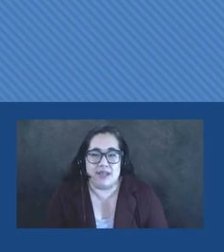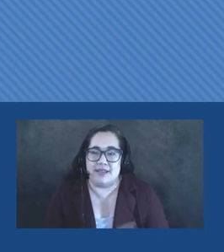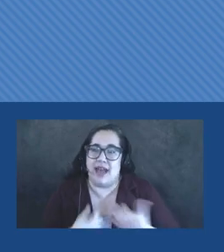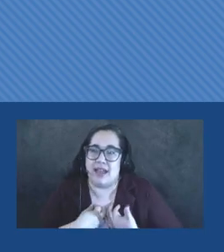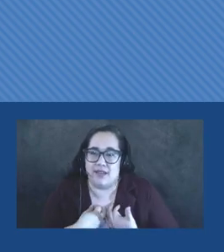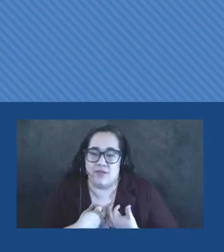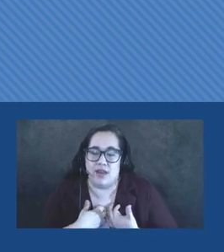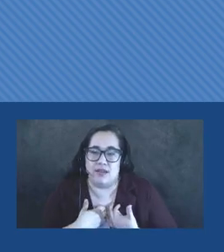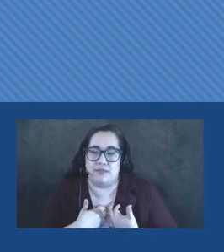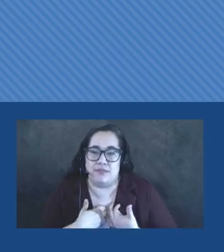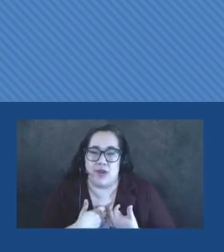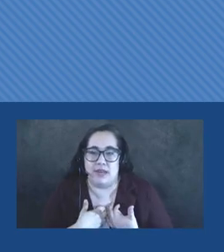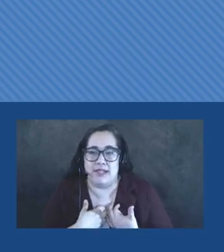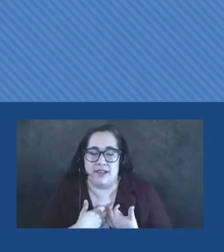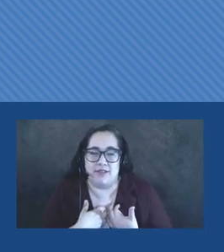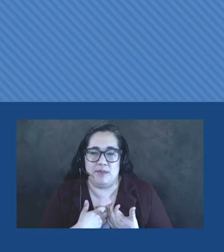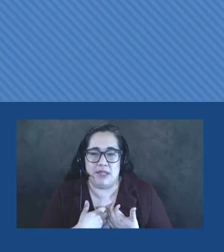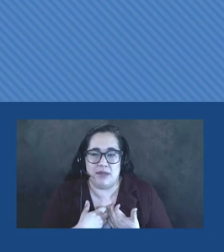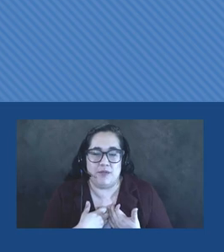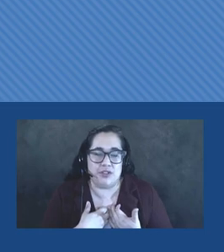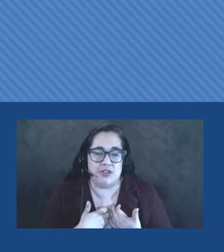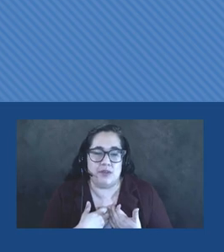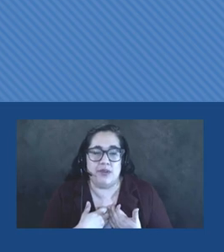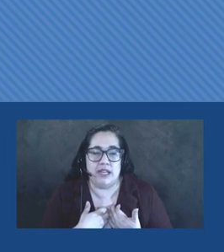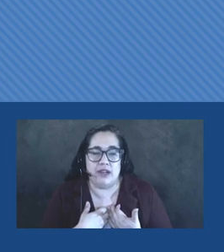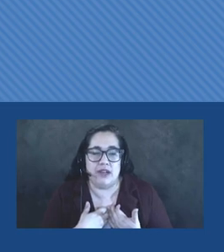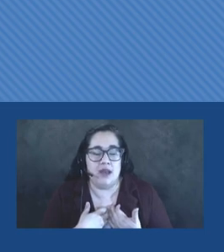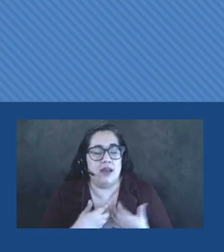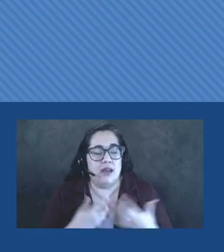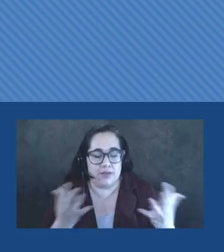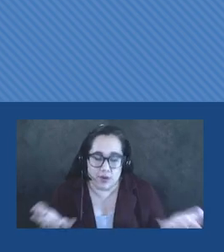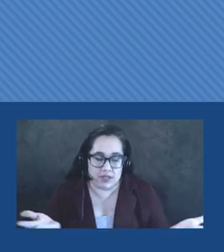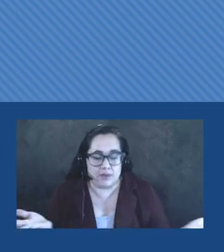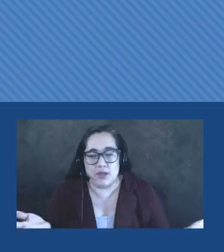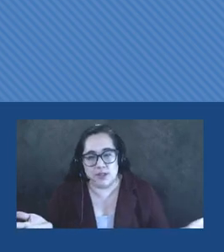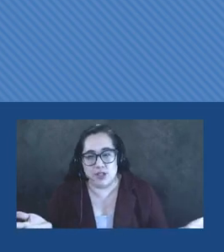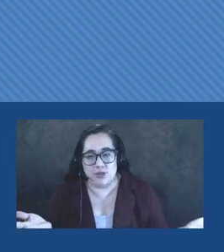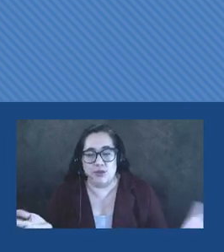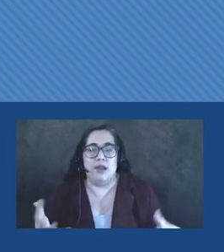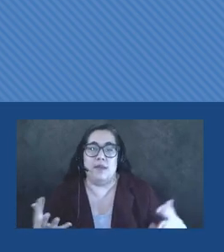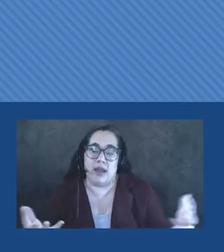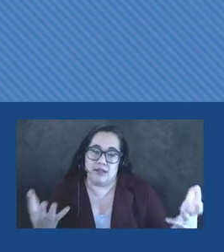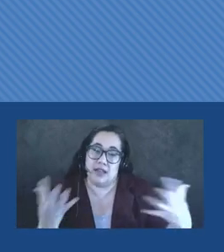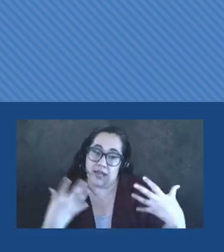because I pride myself in being a professional communicator. Of course I'm human too. and so I